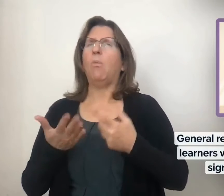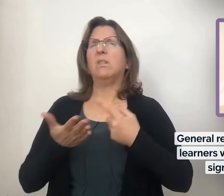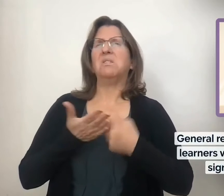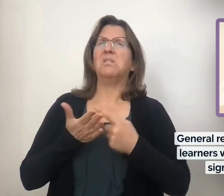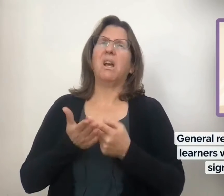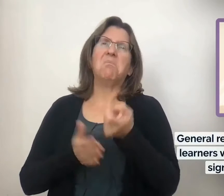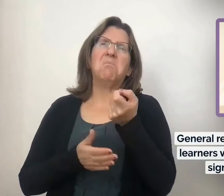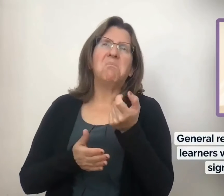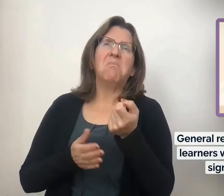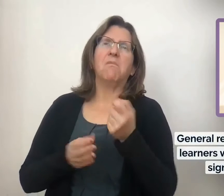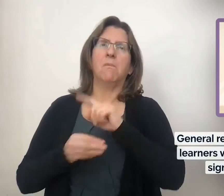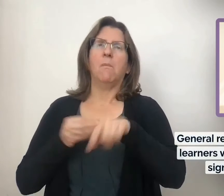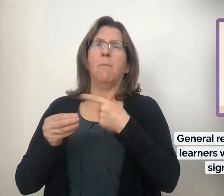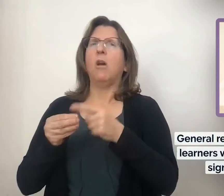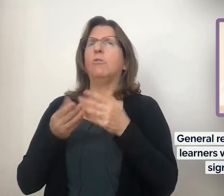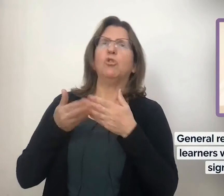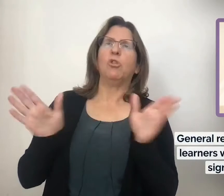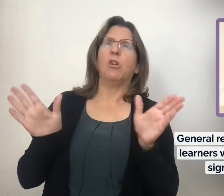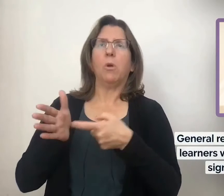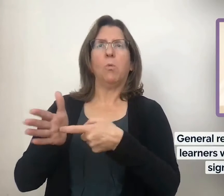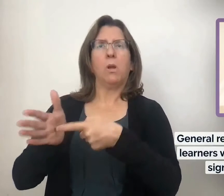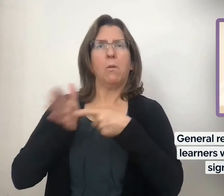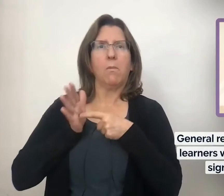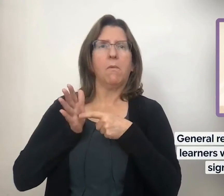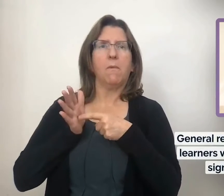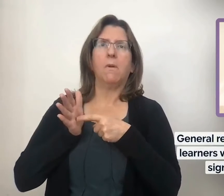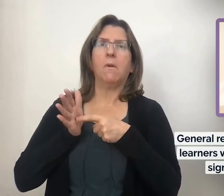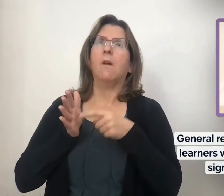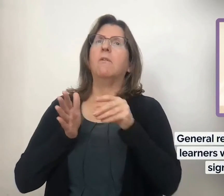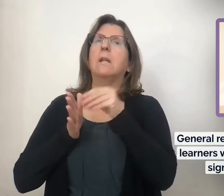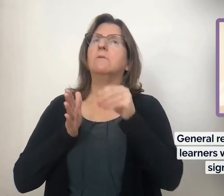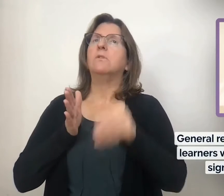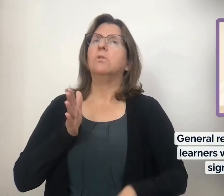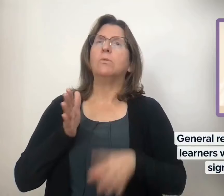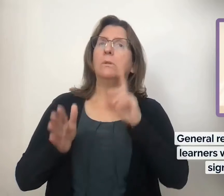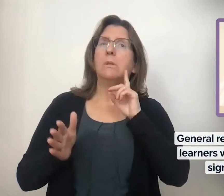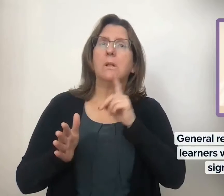Let’s touch on a few key general requirements for level 2 accessibility,